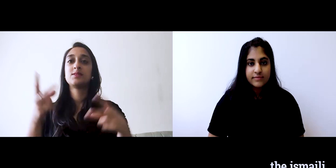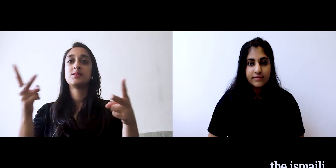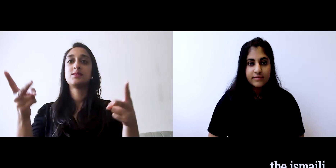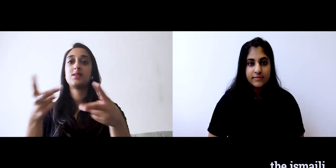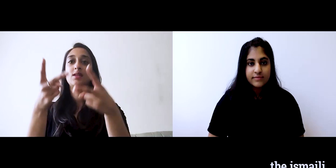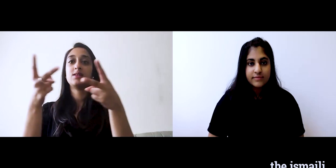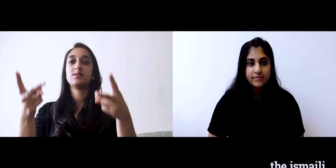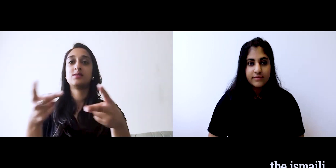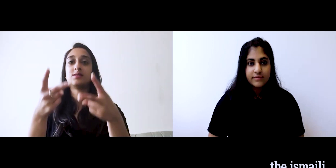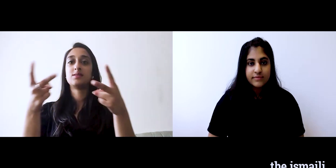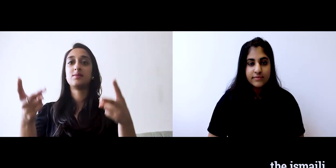Salad